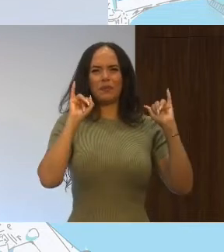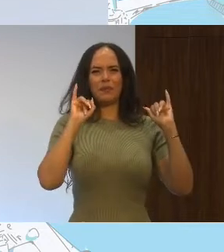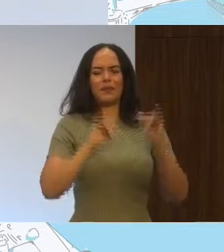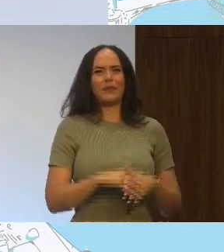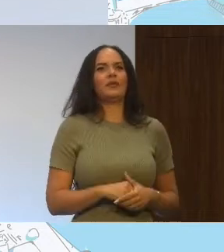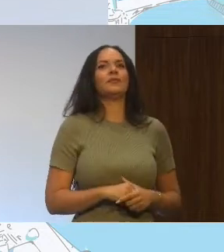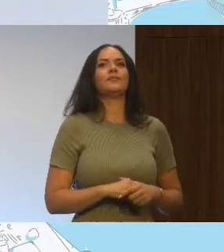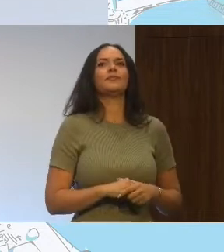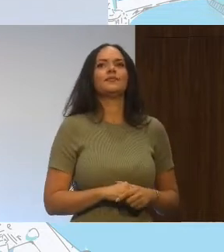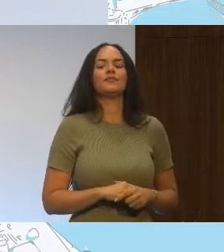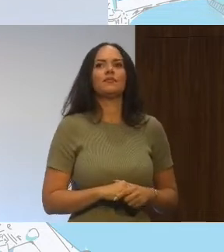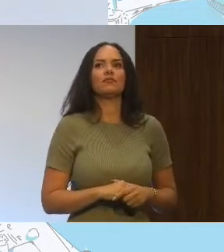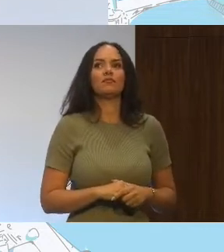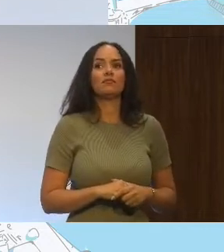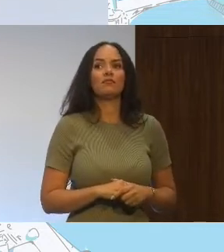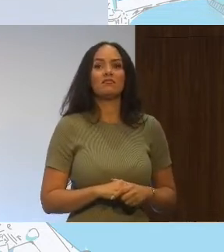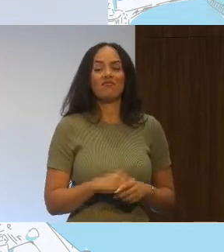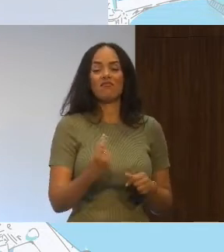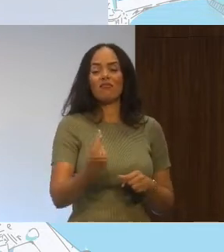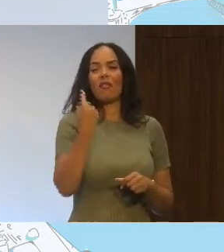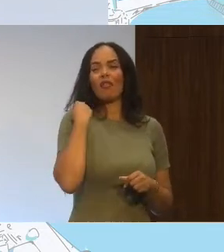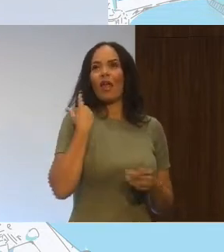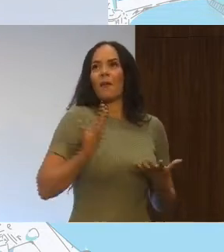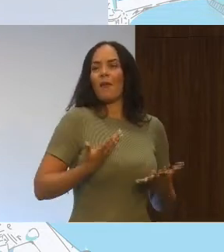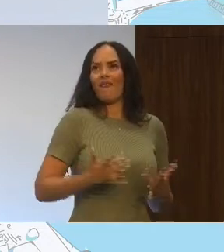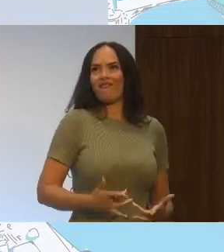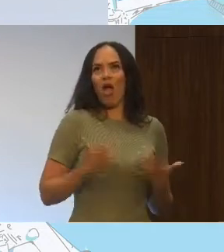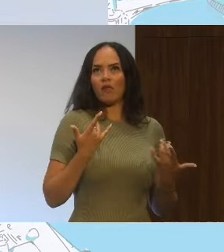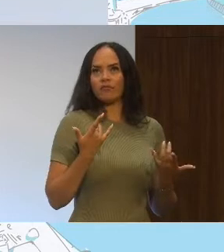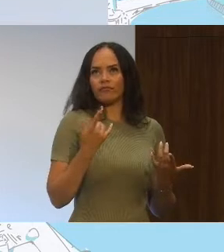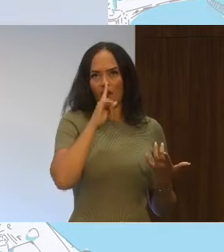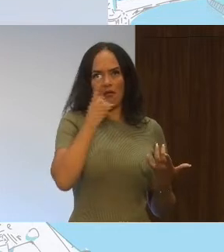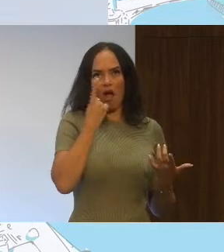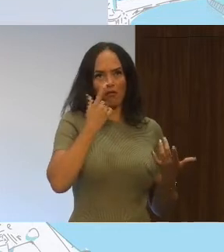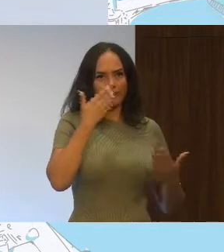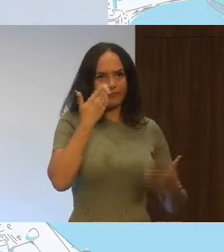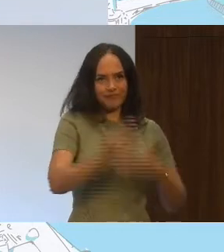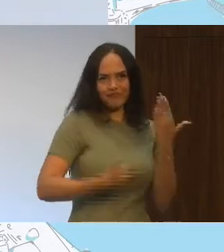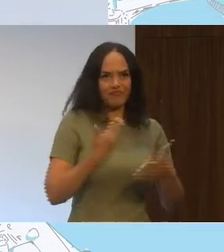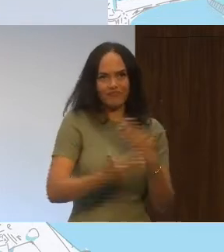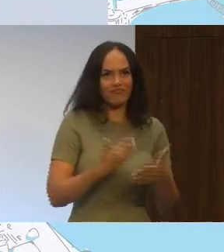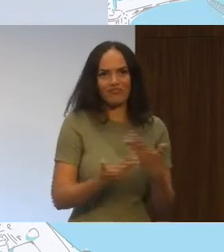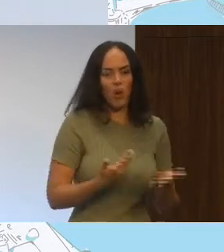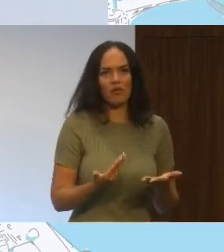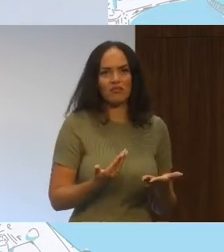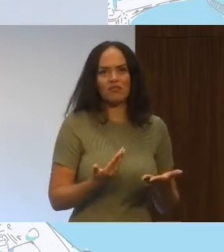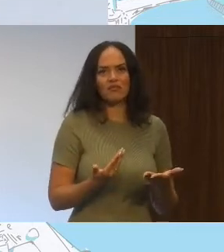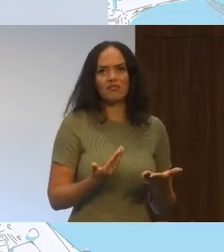I felt I could not do this anymore. I felt like everything that made me me had been devoured by migraine.